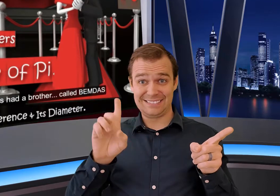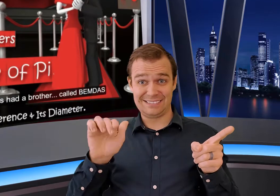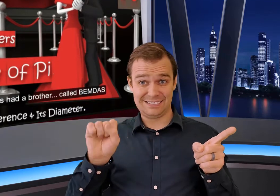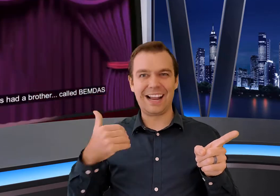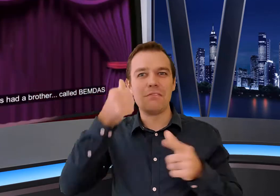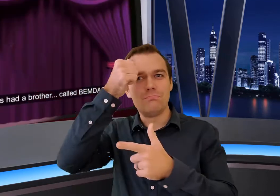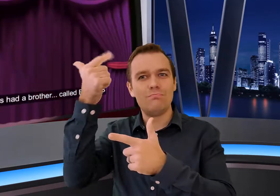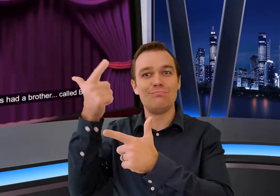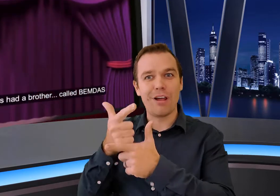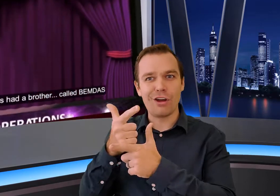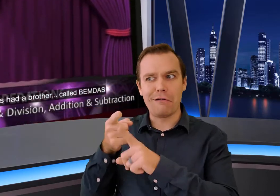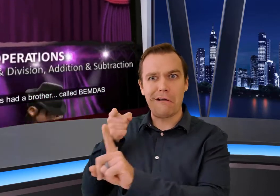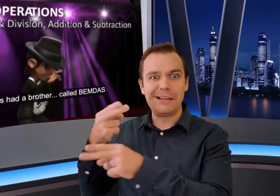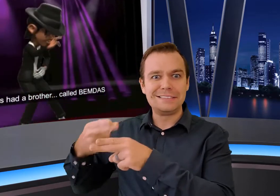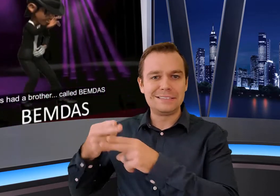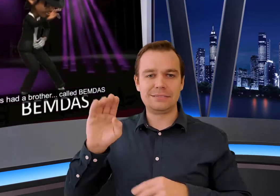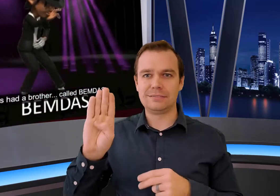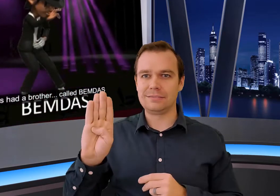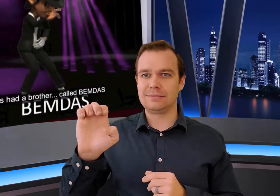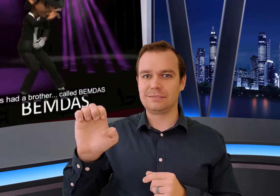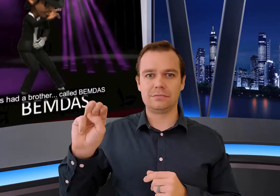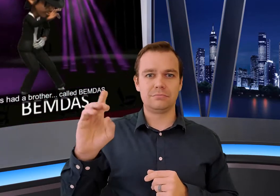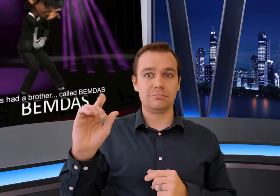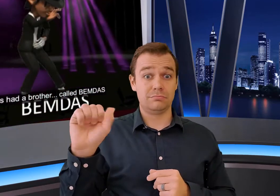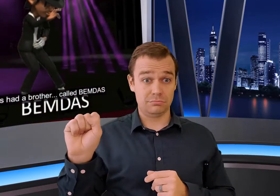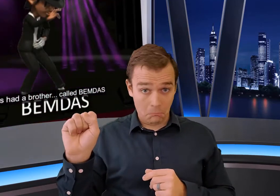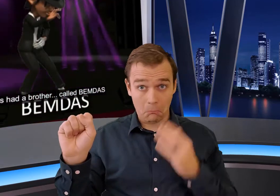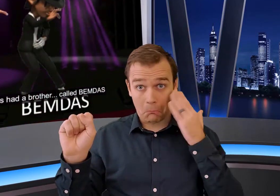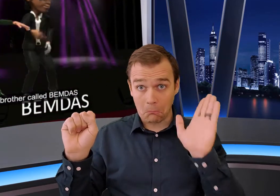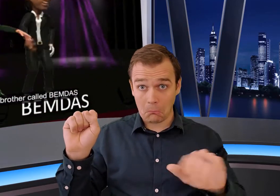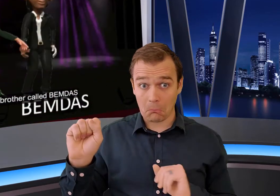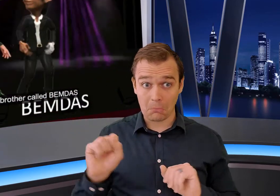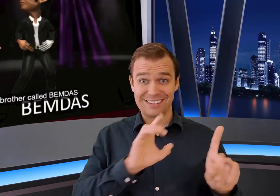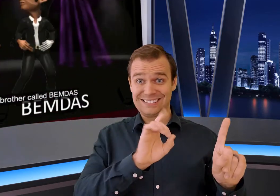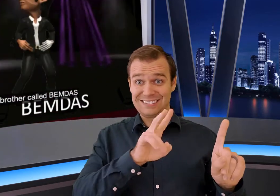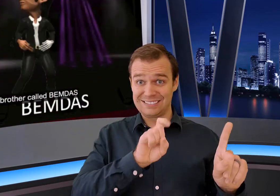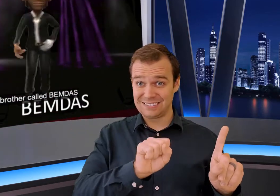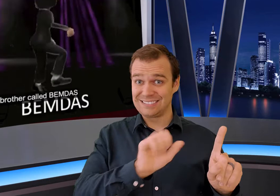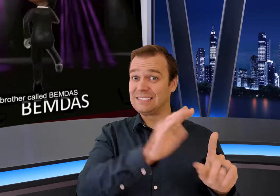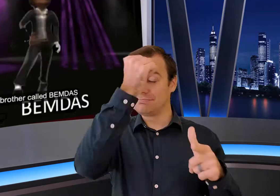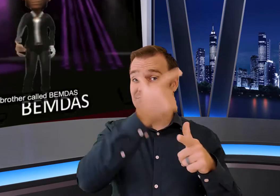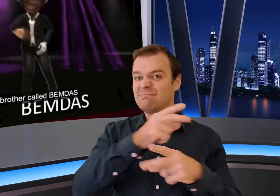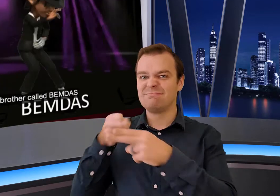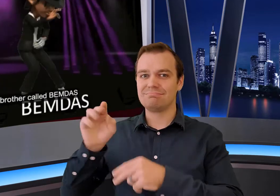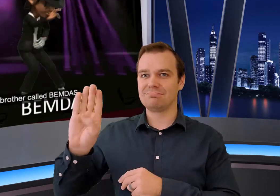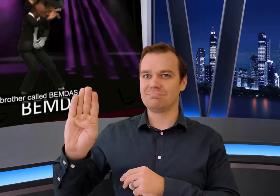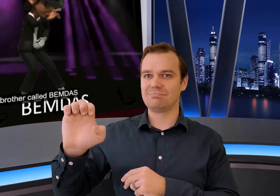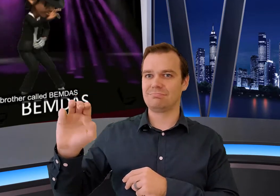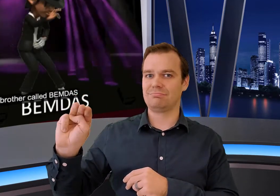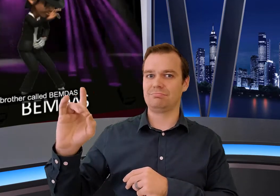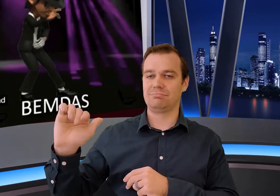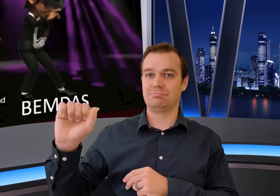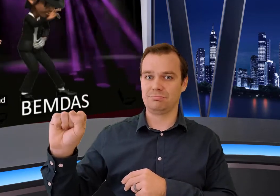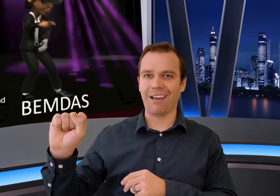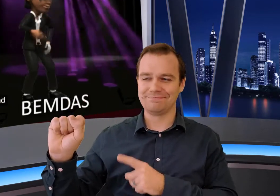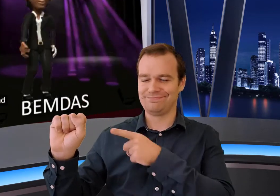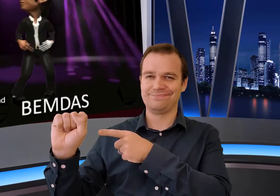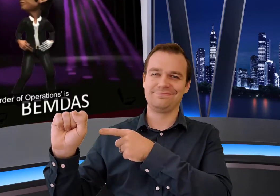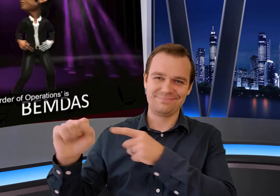Not many people know that Devdas had a brother... called BEMDAS Do you know…he had a brother called BEMDAS